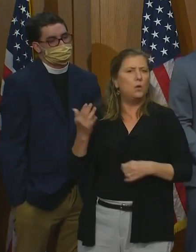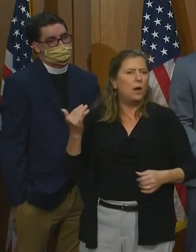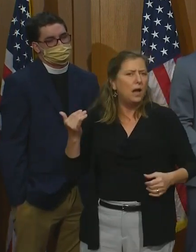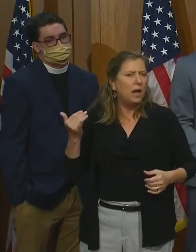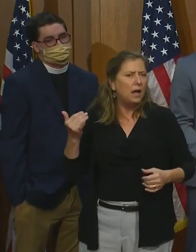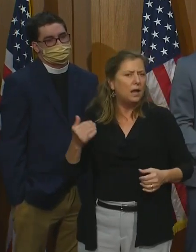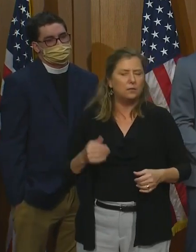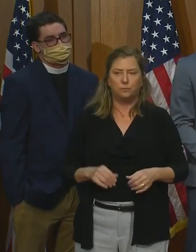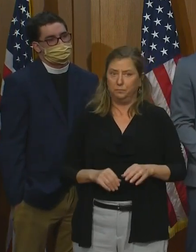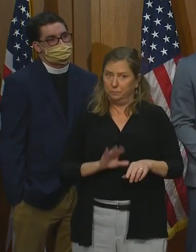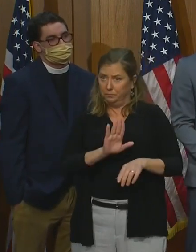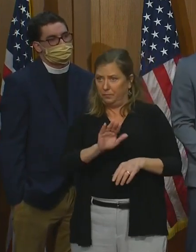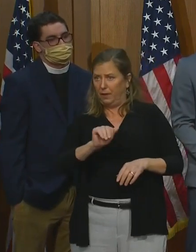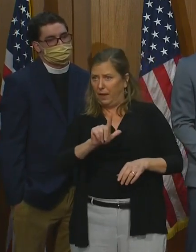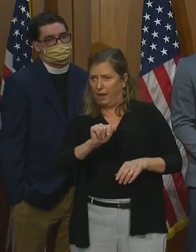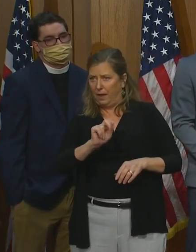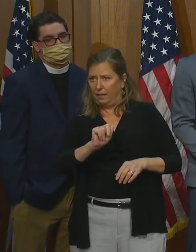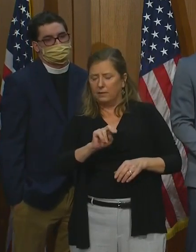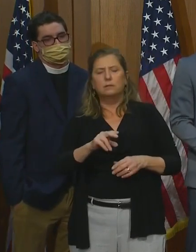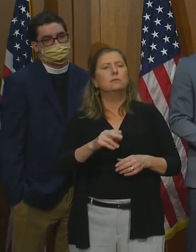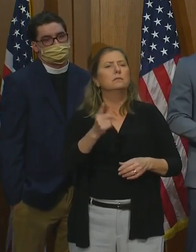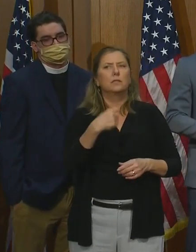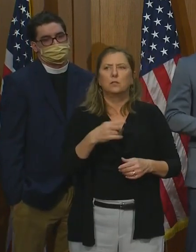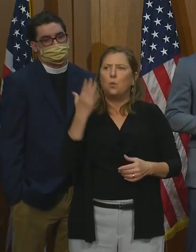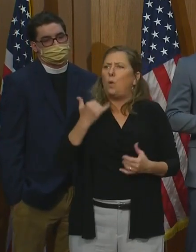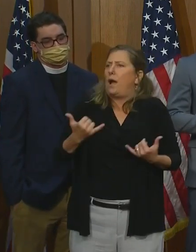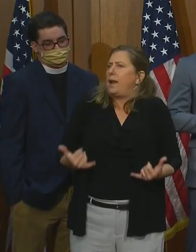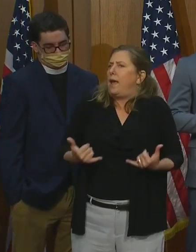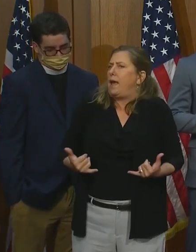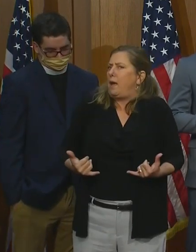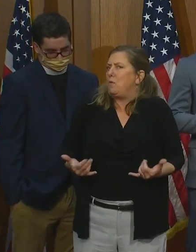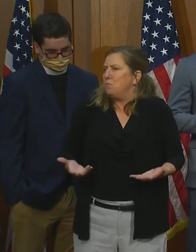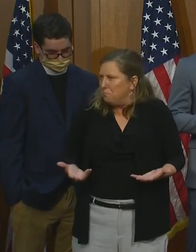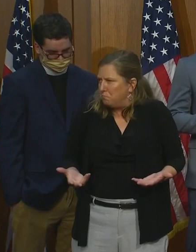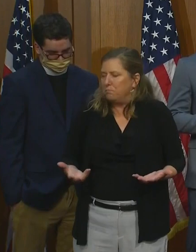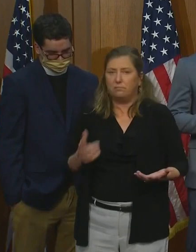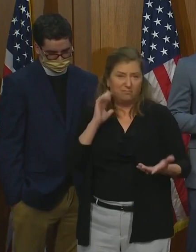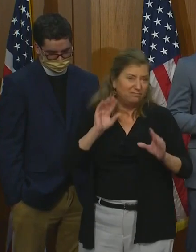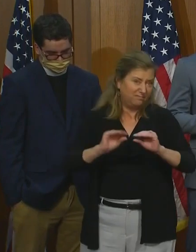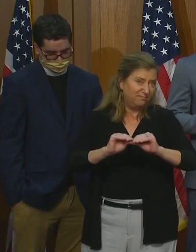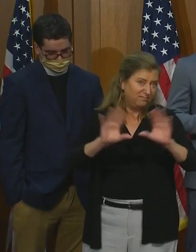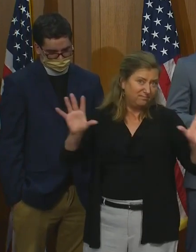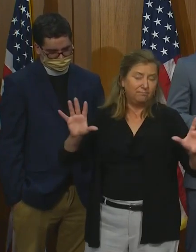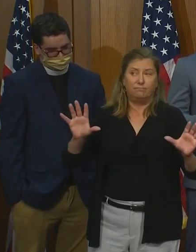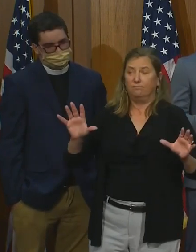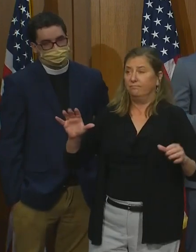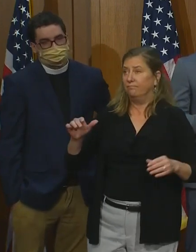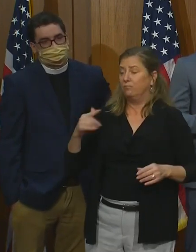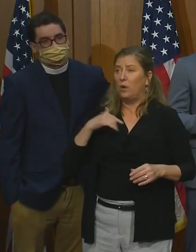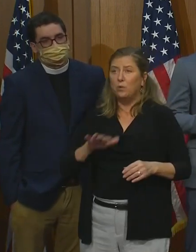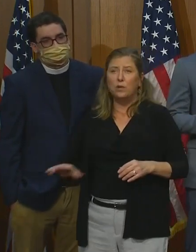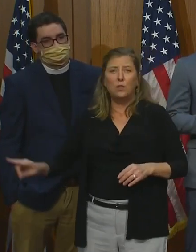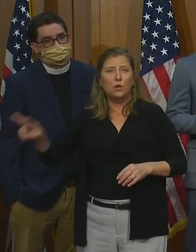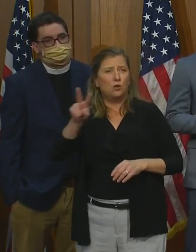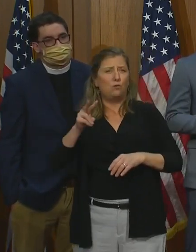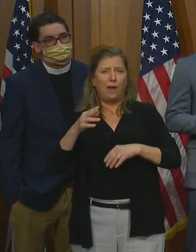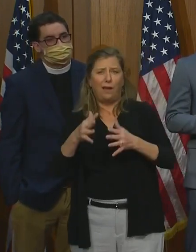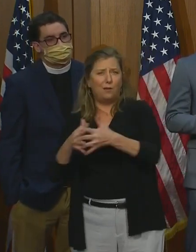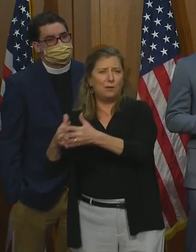IN FACTIONAL. OKAY TO DO VIRGINIA. WHY WHY. HI ALAN THE